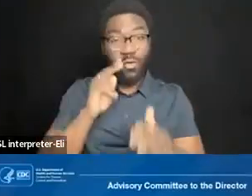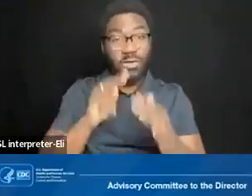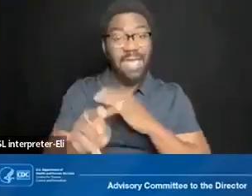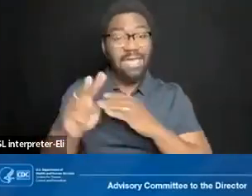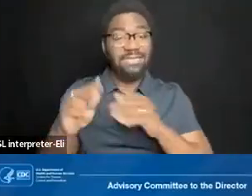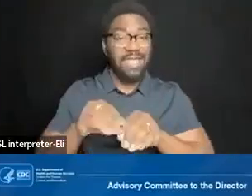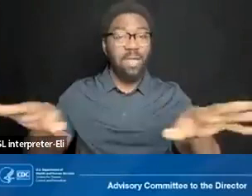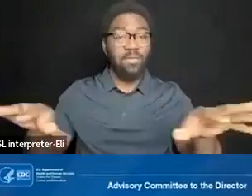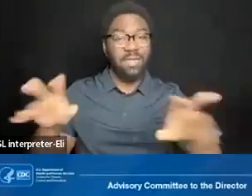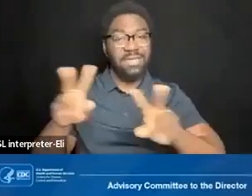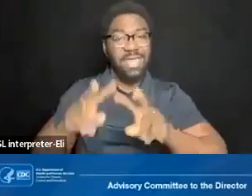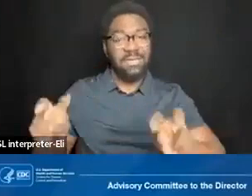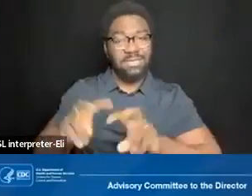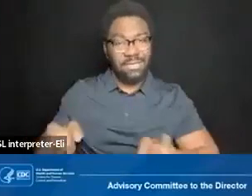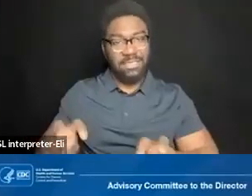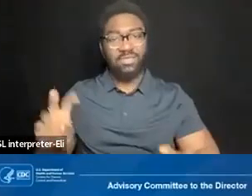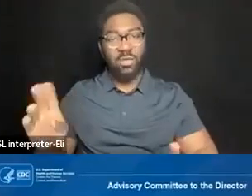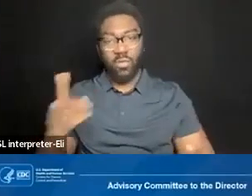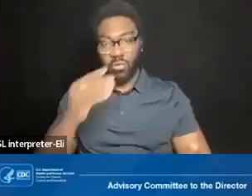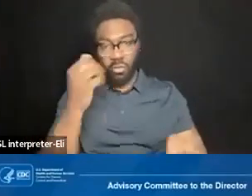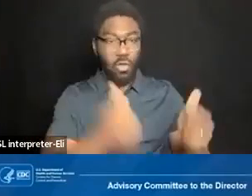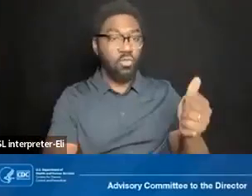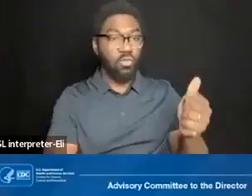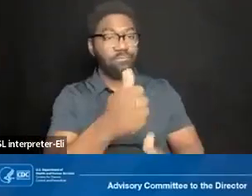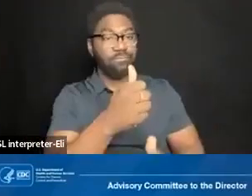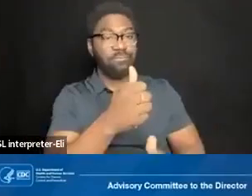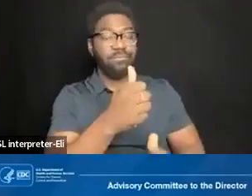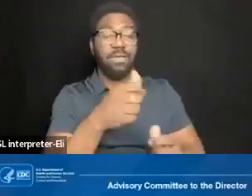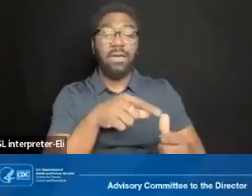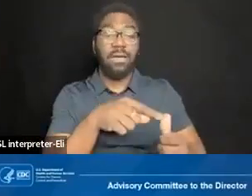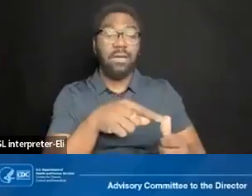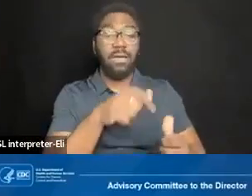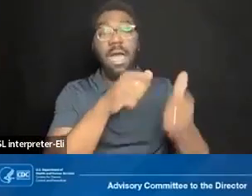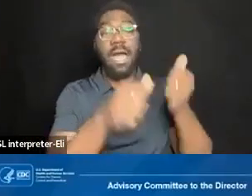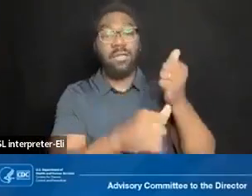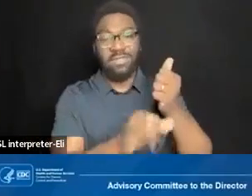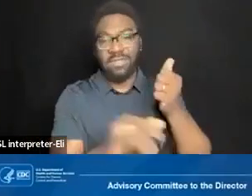of this new office of readiness and response. We are doing some consolidation.